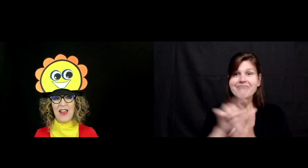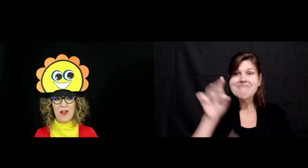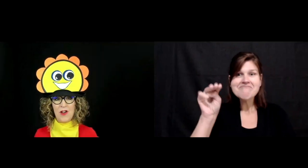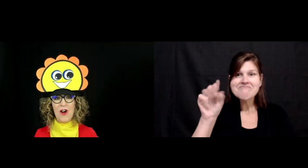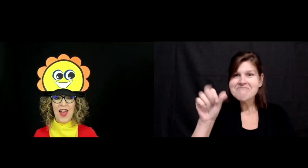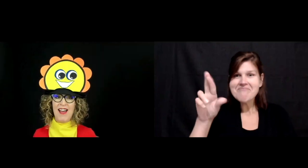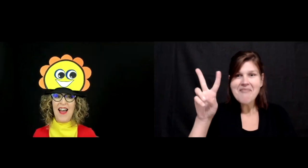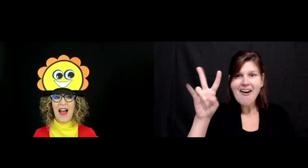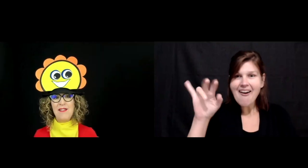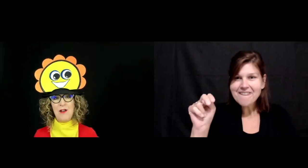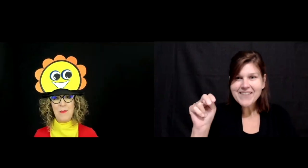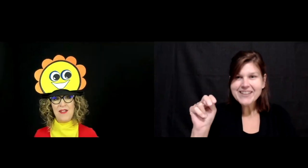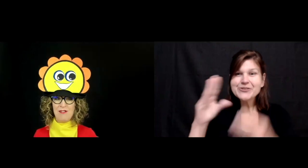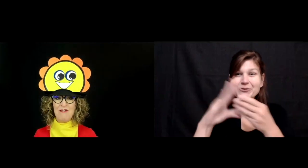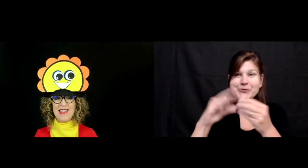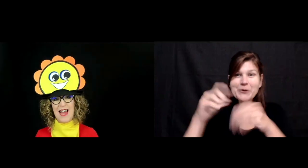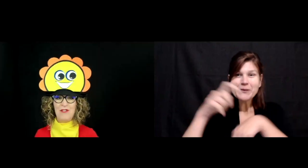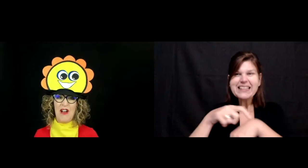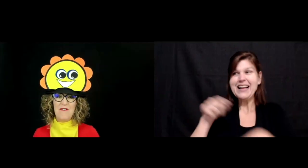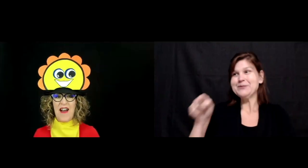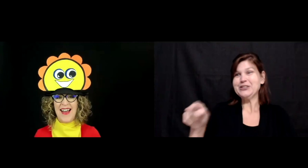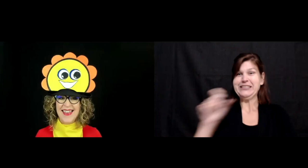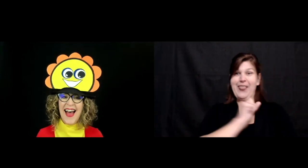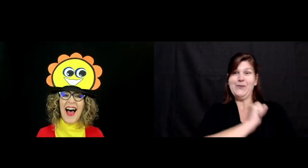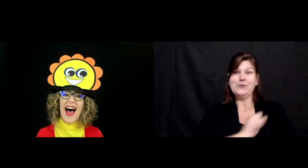I think we'd call her a super "Story Time Show" fan